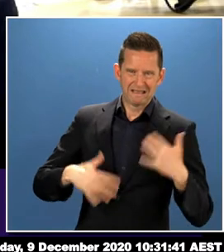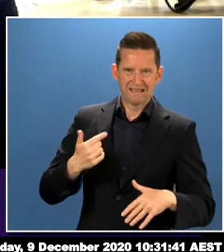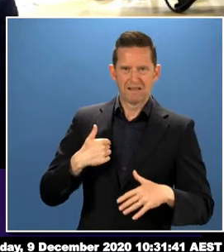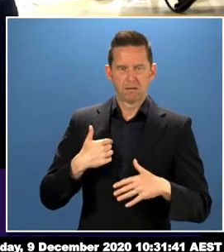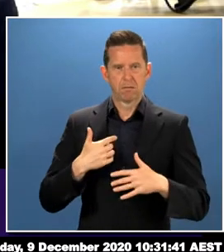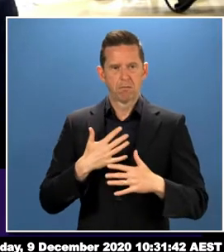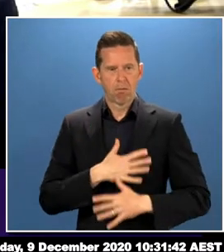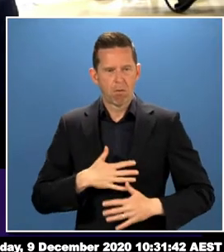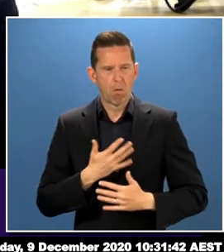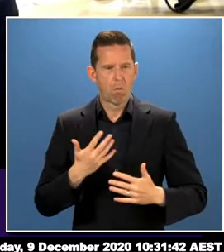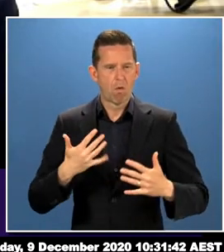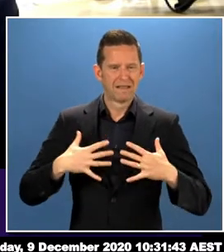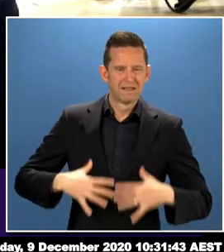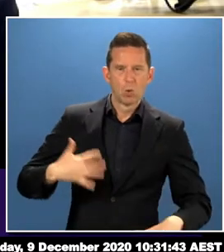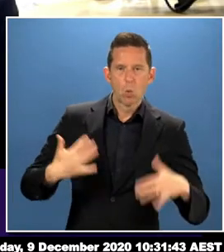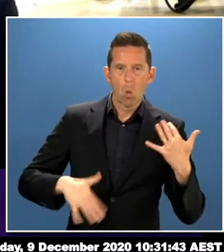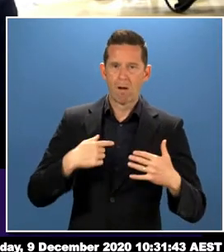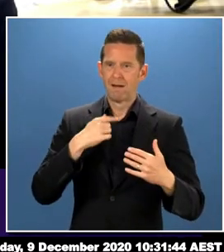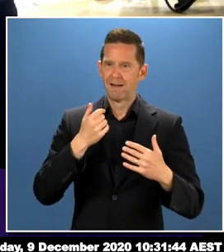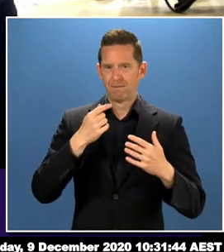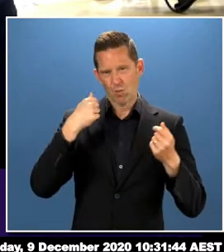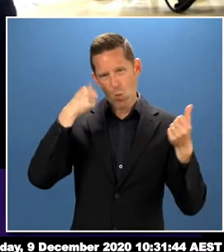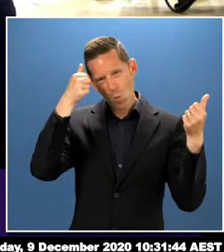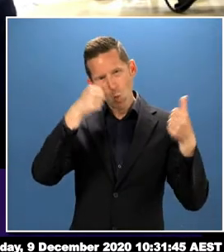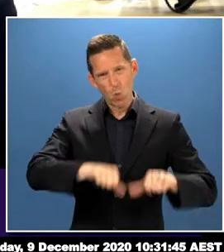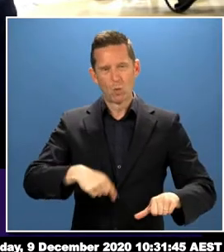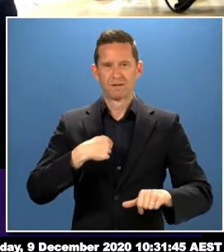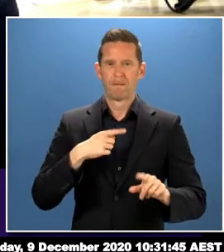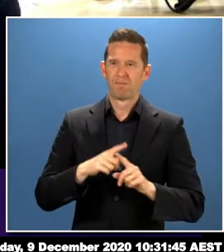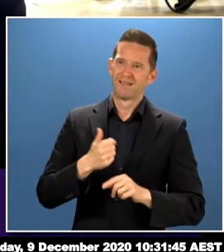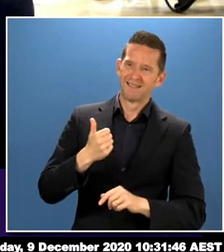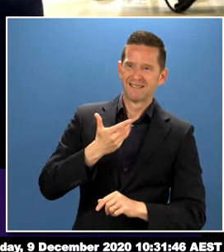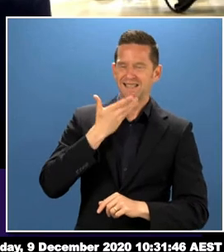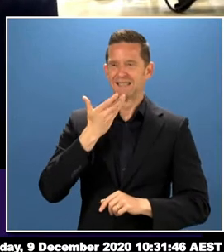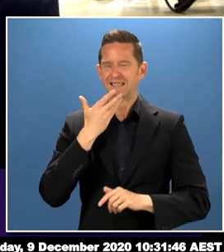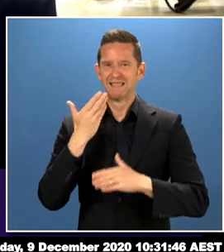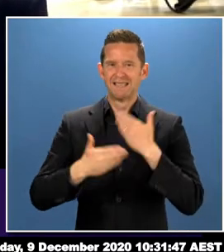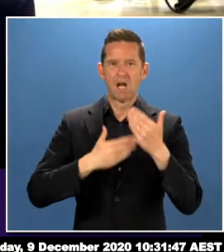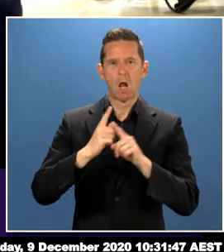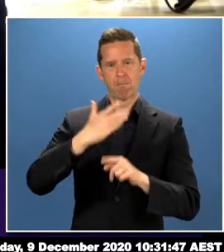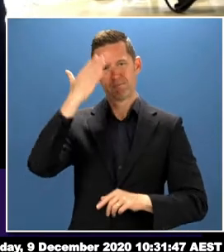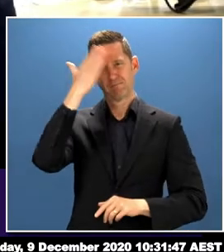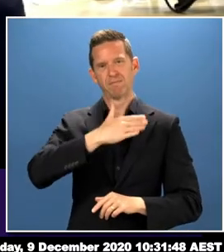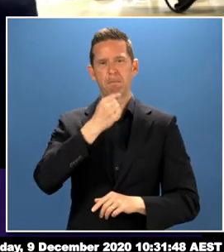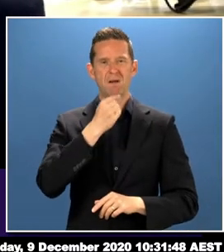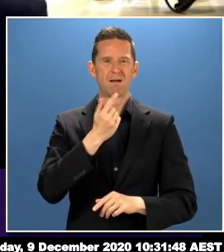So you kind of get like a suit of armor on and you don't really let